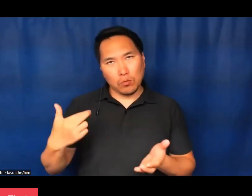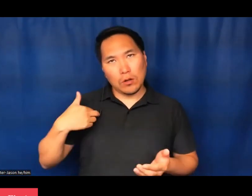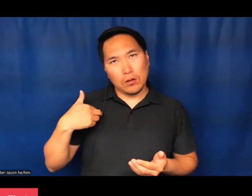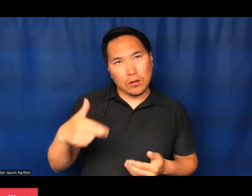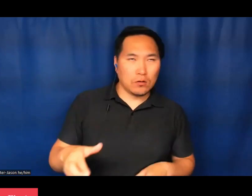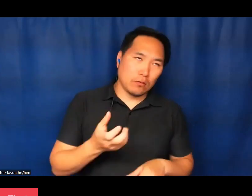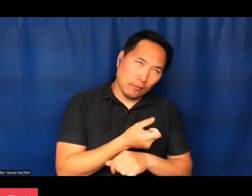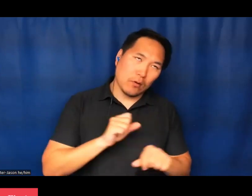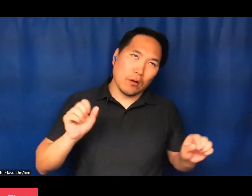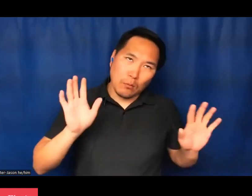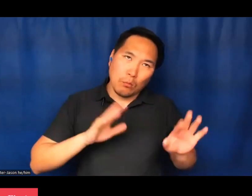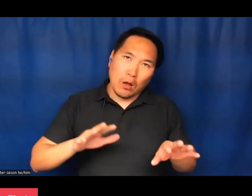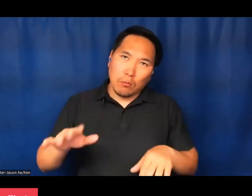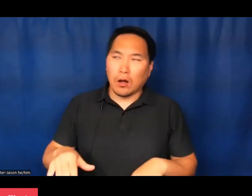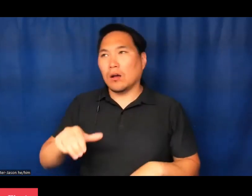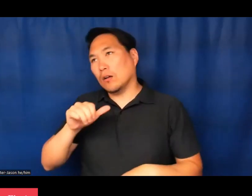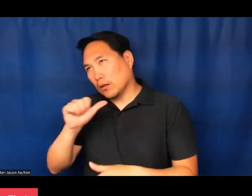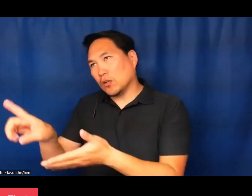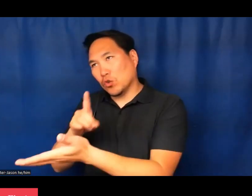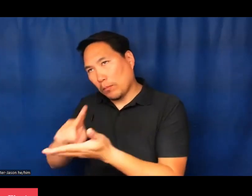one hand and non-discrimination on the other.